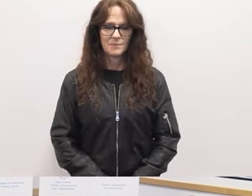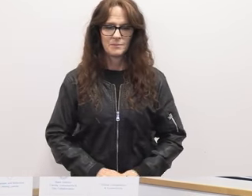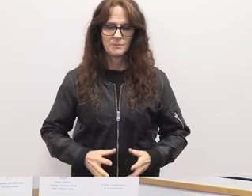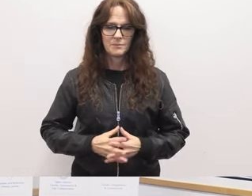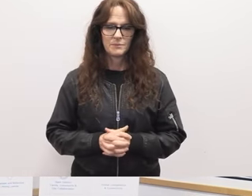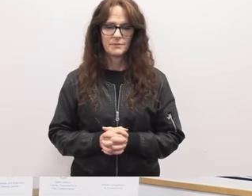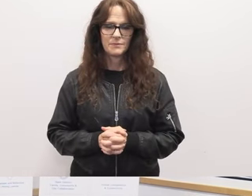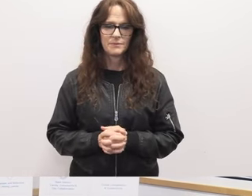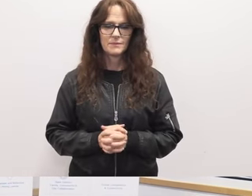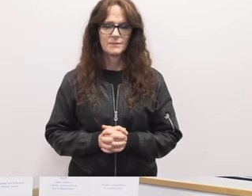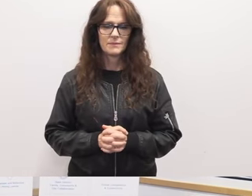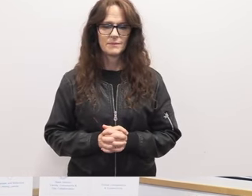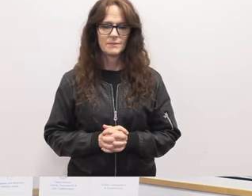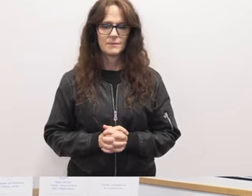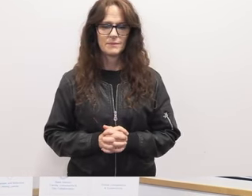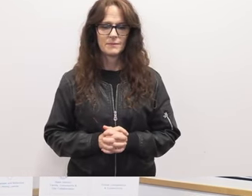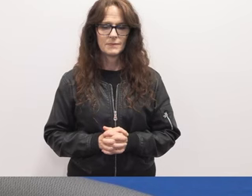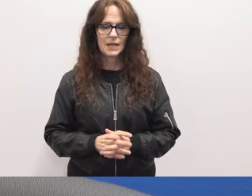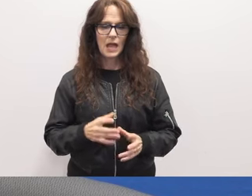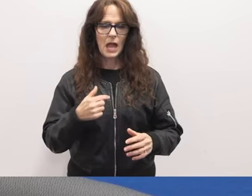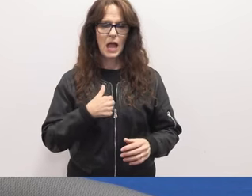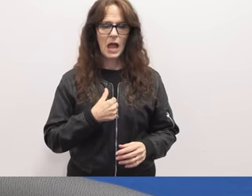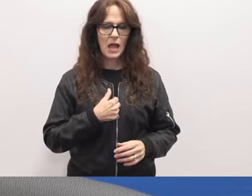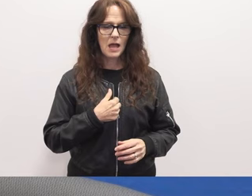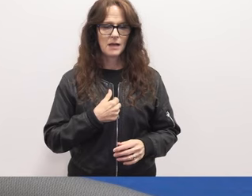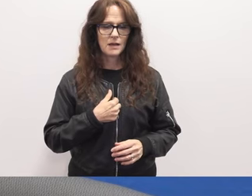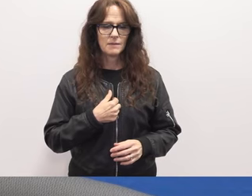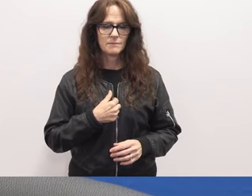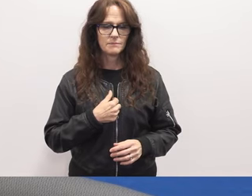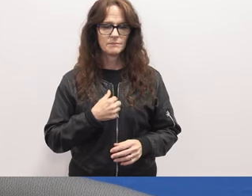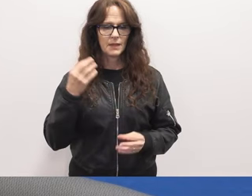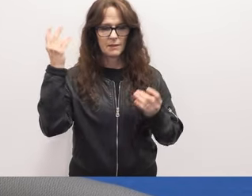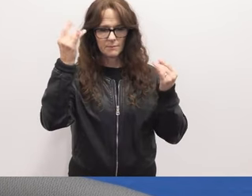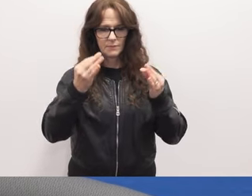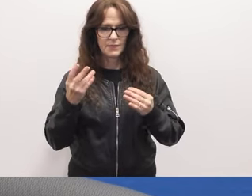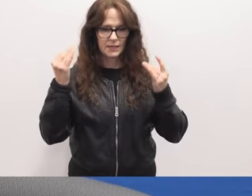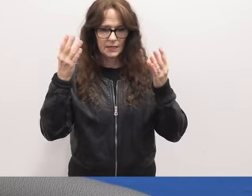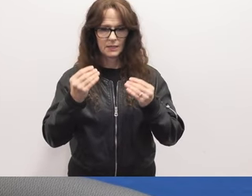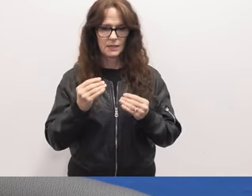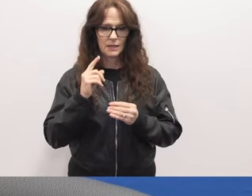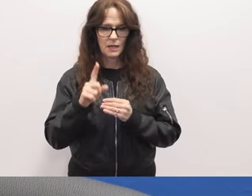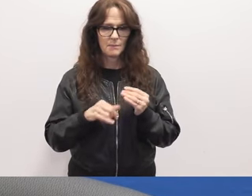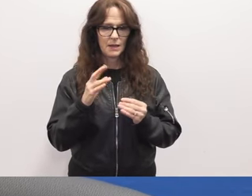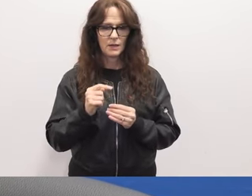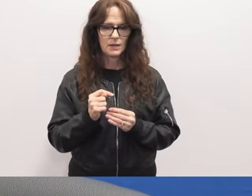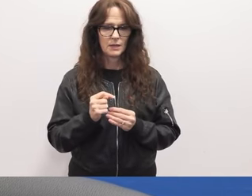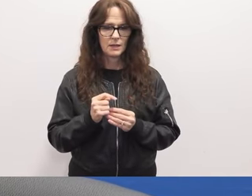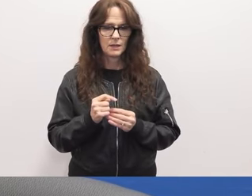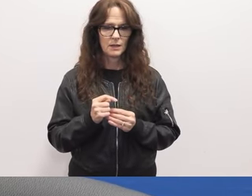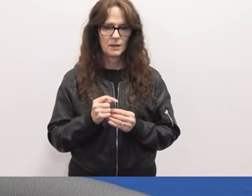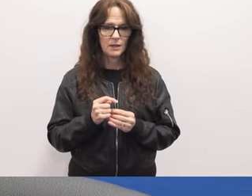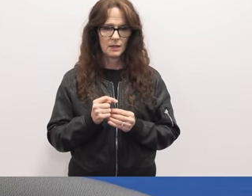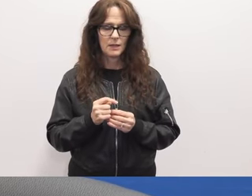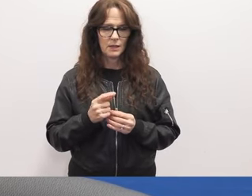I'm thinking, I'm still thinking about it, but I'm inclined to go that way as well.